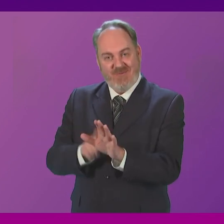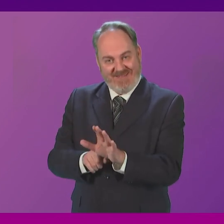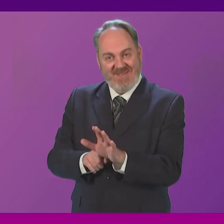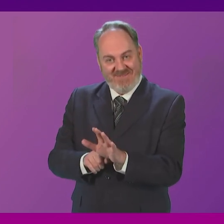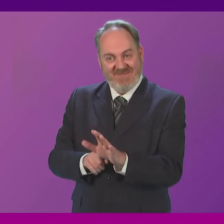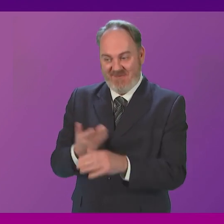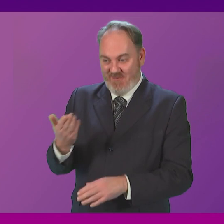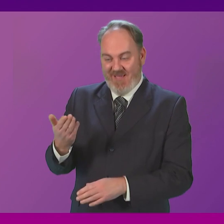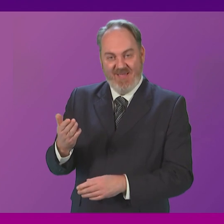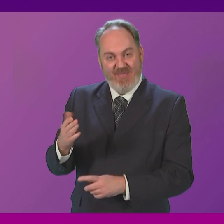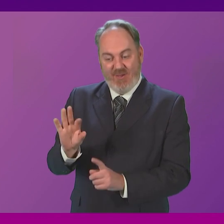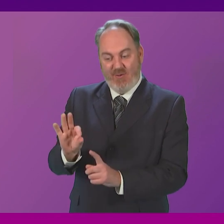for the position of First Minister.